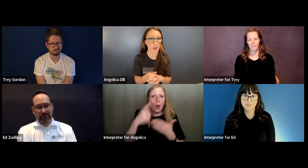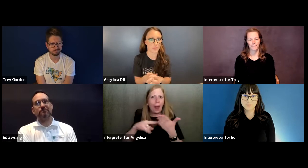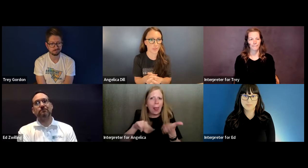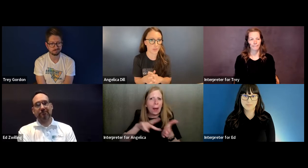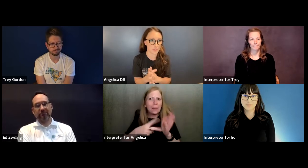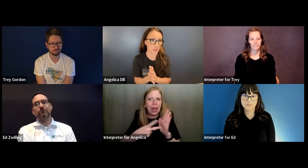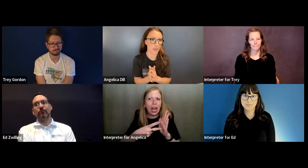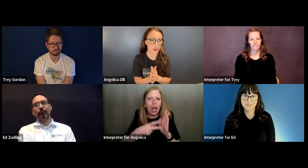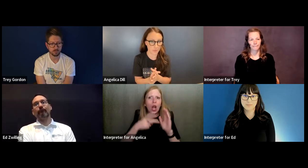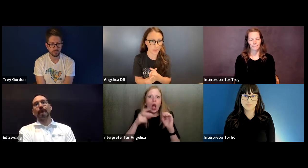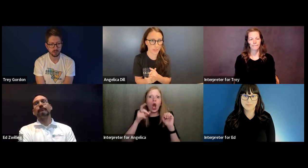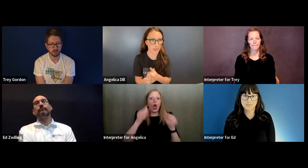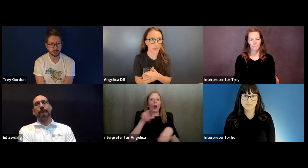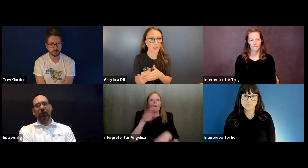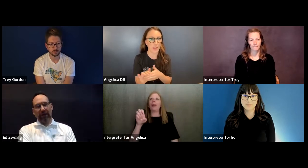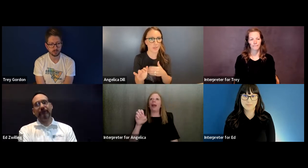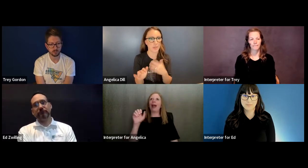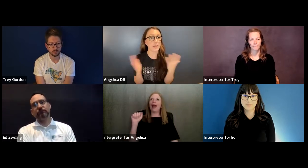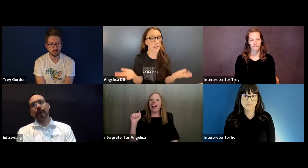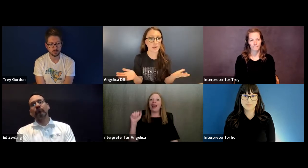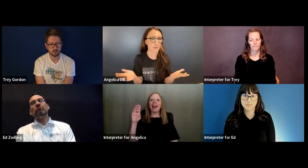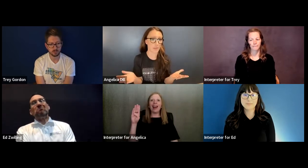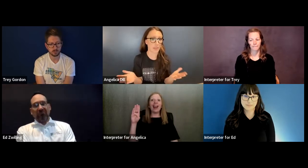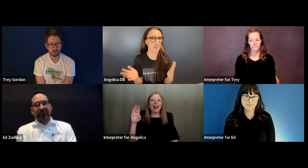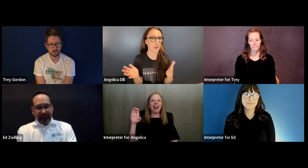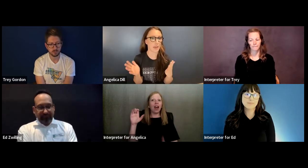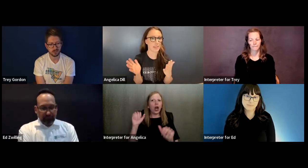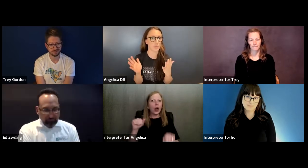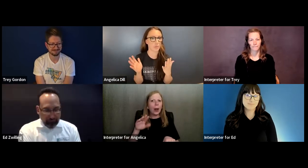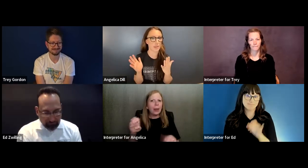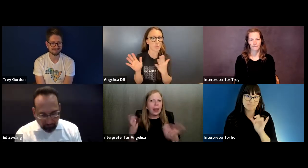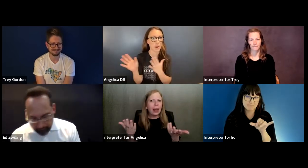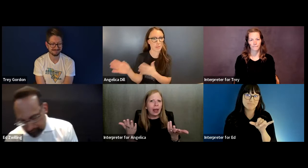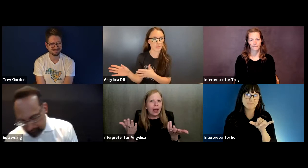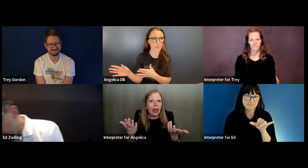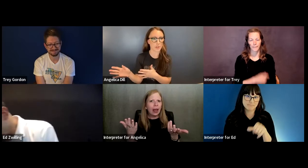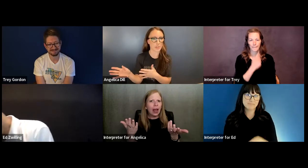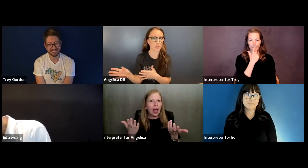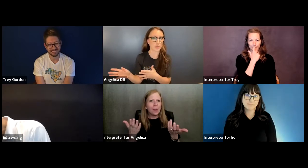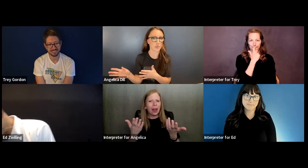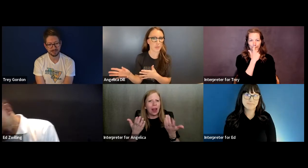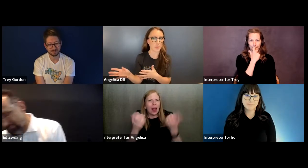to fingerspell the alphabet a lot of different things but that's that's why we defer to people